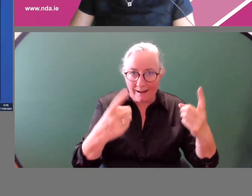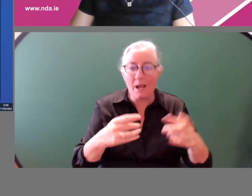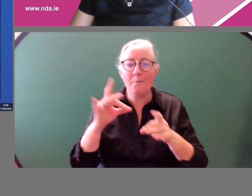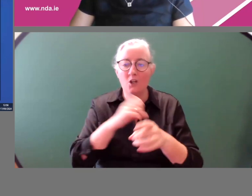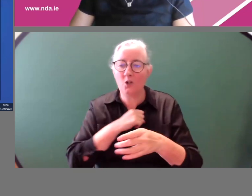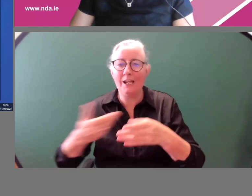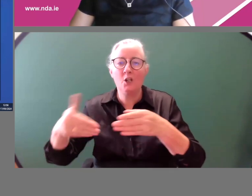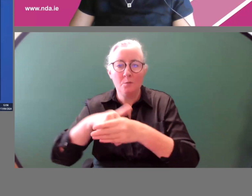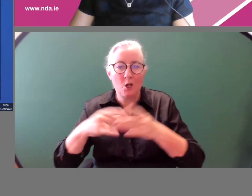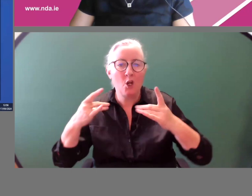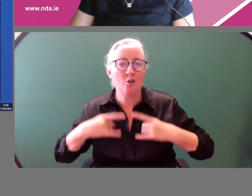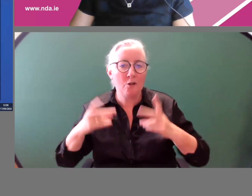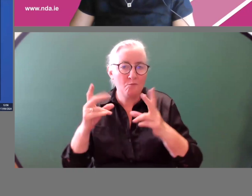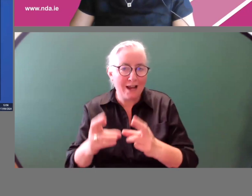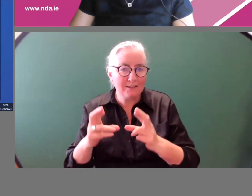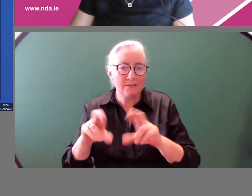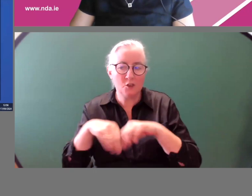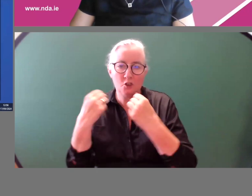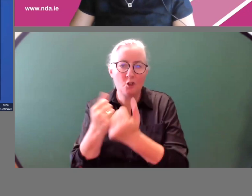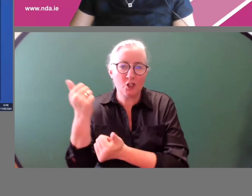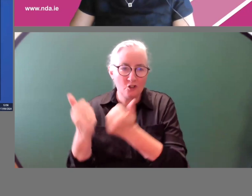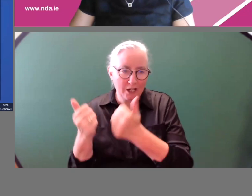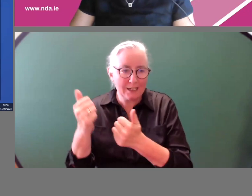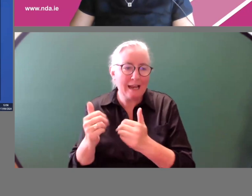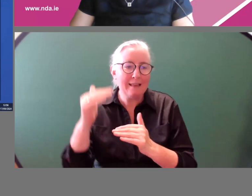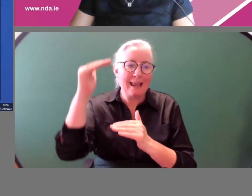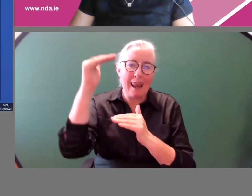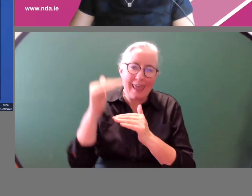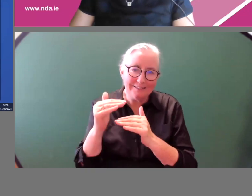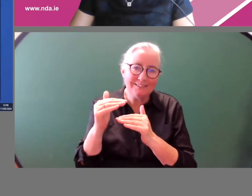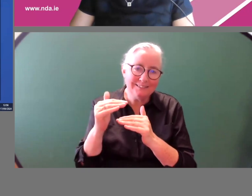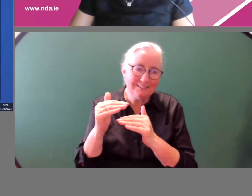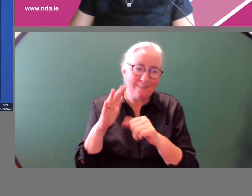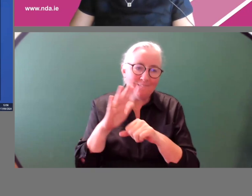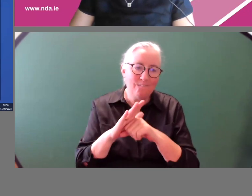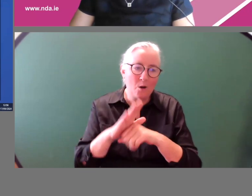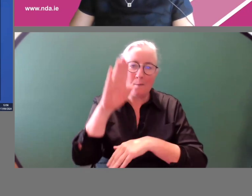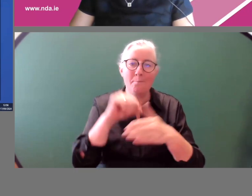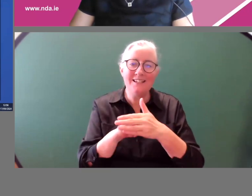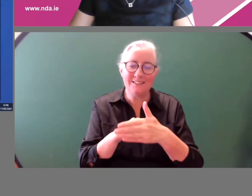human rights and social justice and a much smaller percentage in relation to the business case. Thank